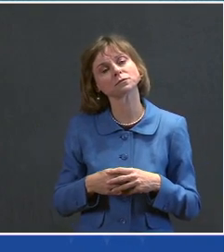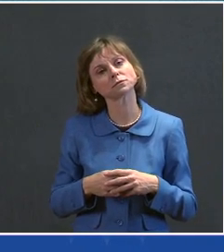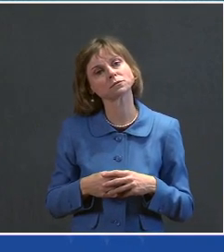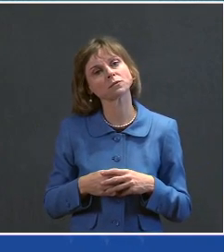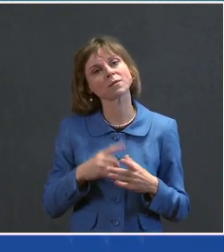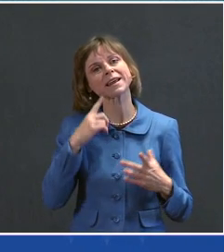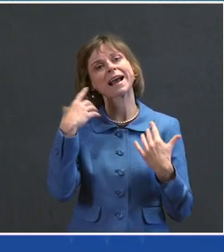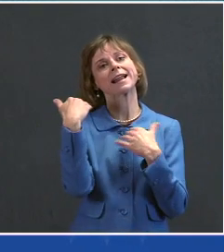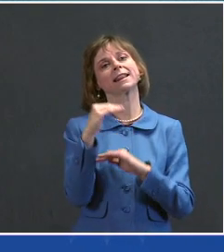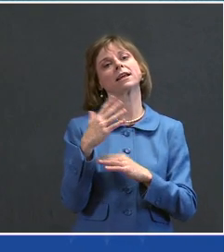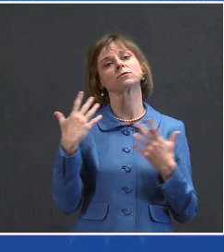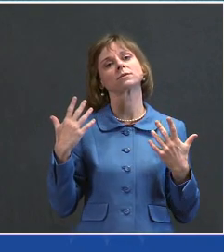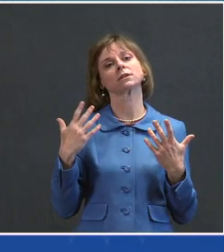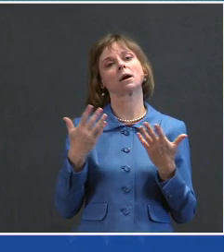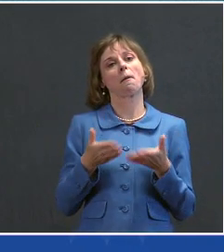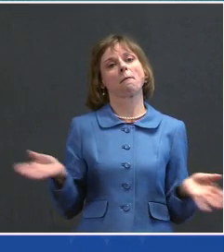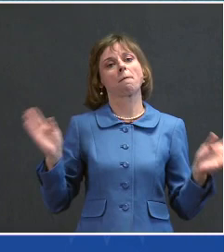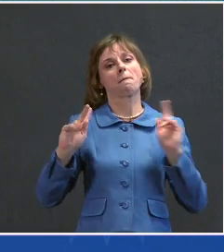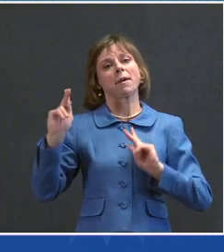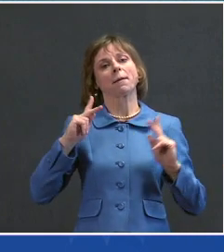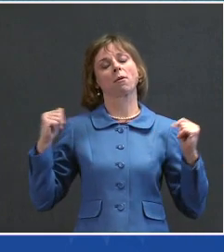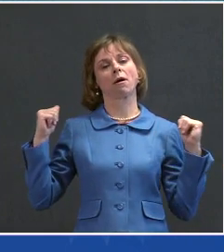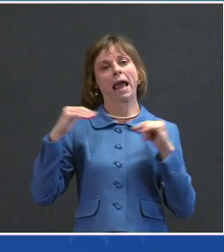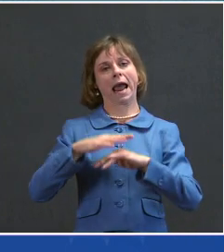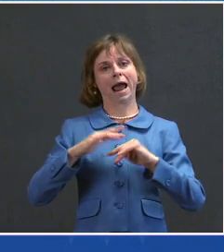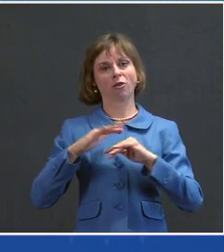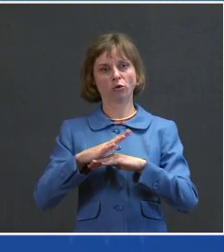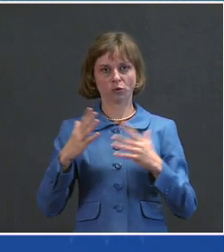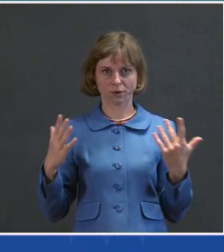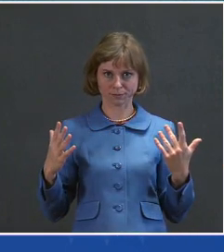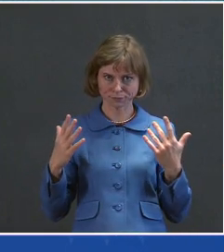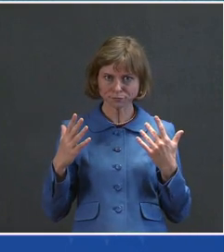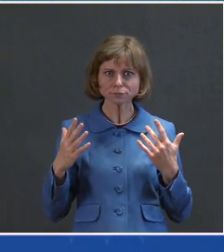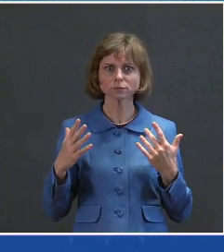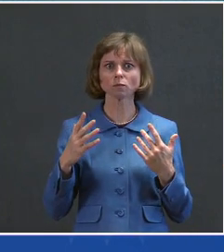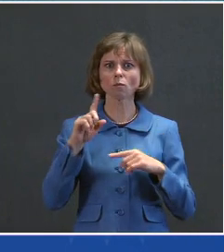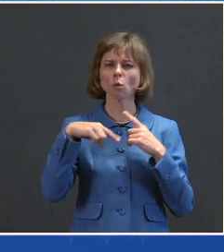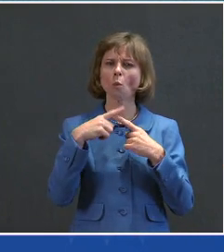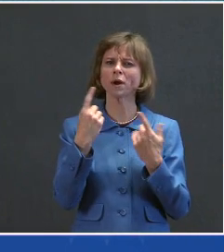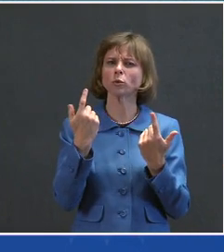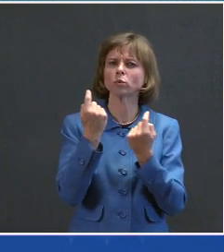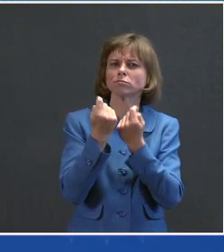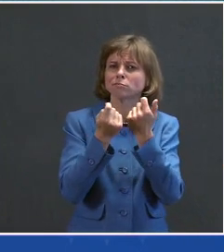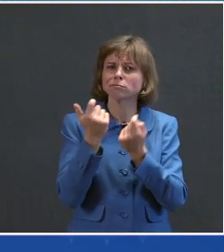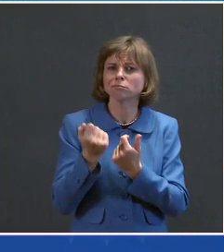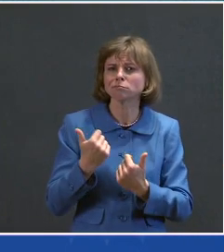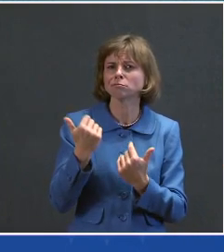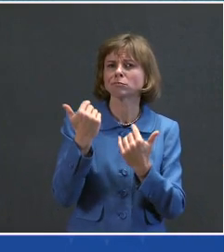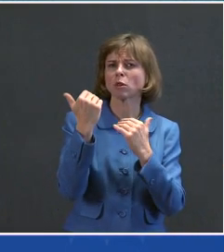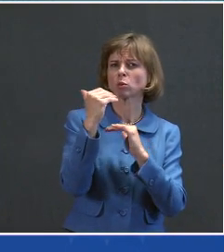It looks like Texas and some other states are in the process of rolling back some of those very restrictions right now. We've not really heard from the President on that.